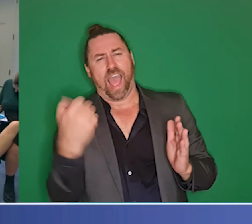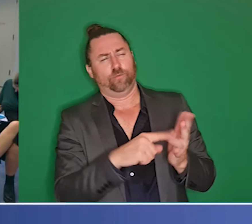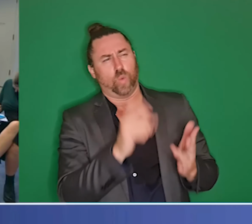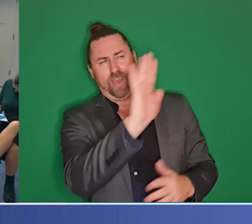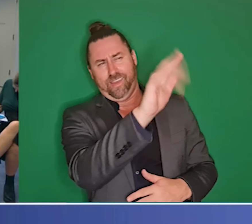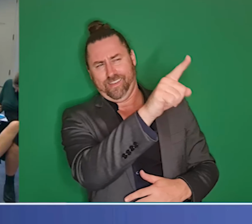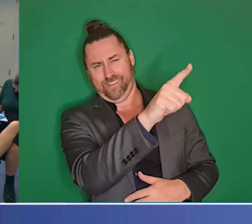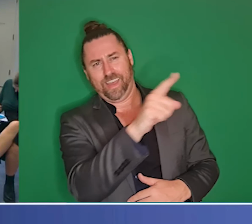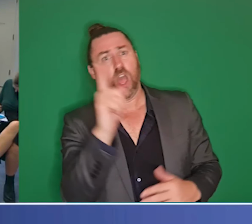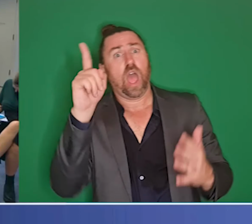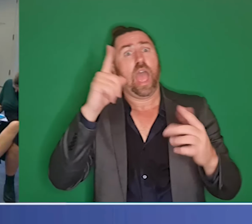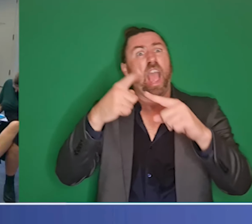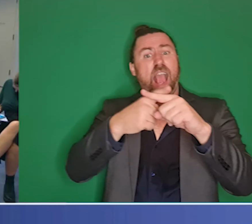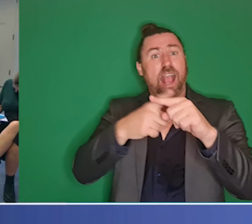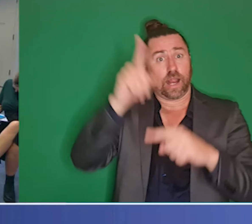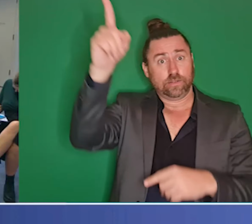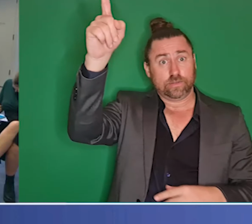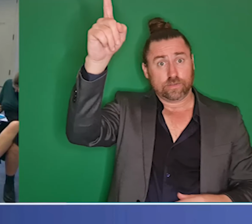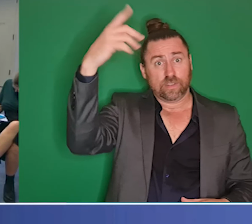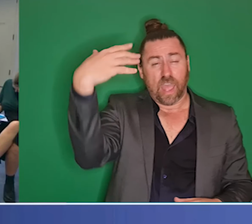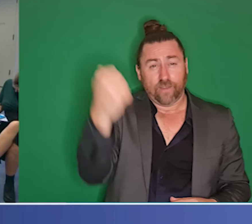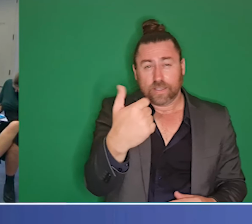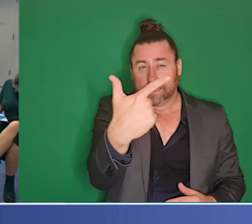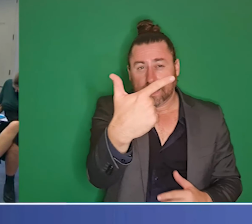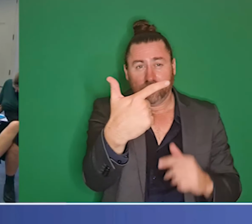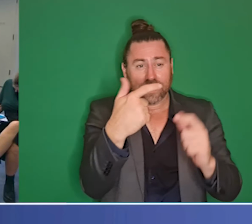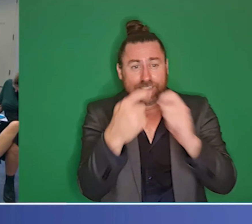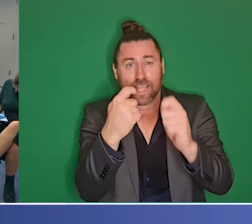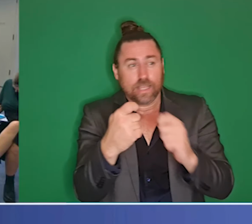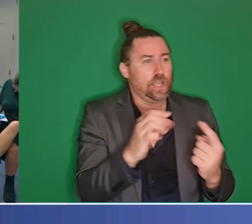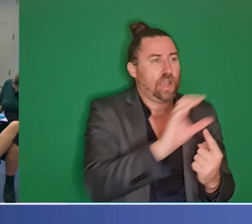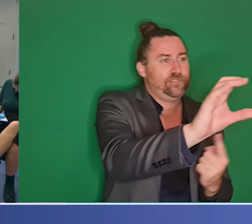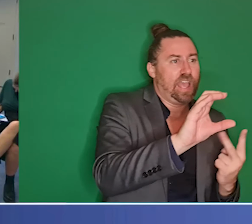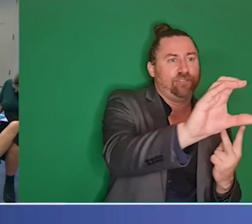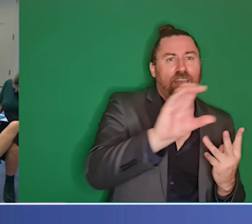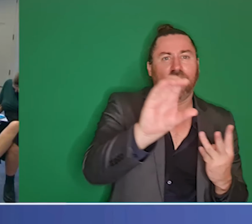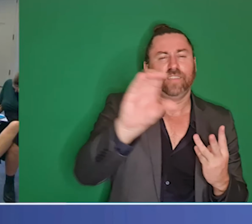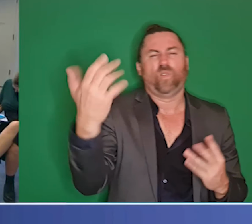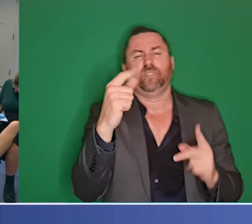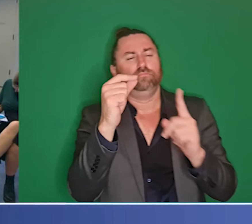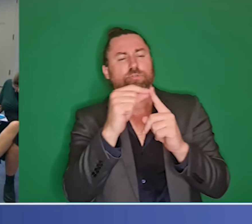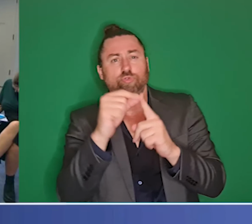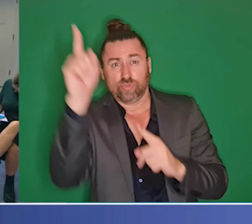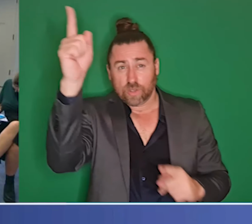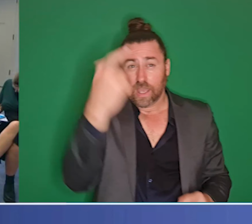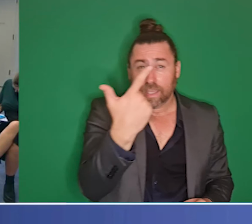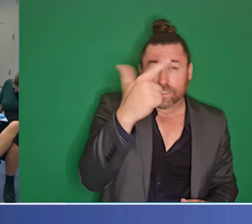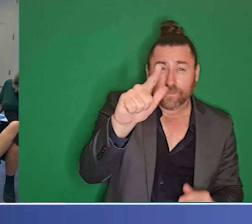The UK was able to distribute seven rapid antigen tests to every NHS card holder in a country with a population of 70 million